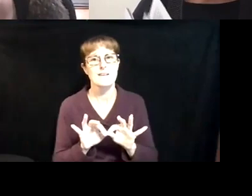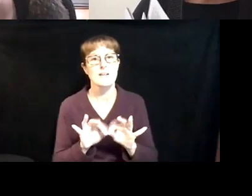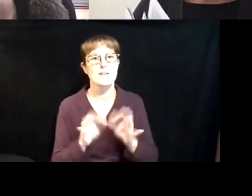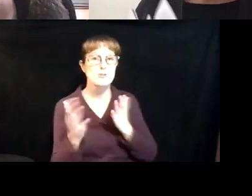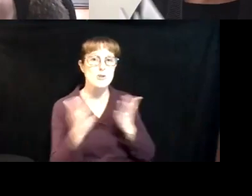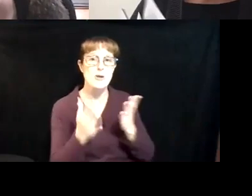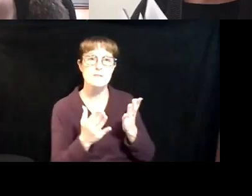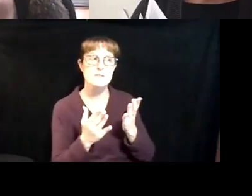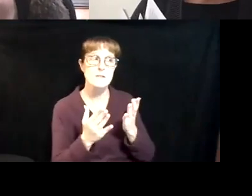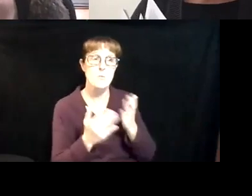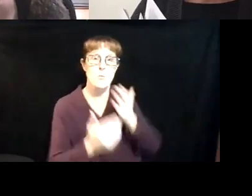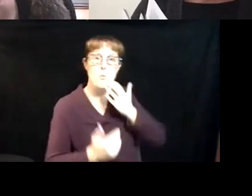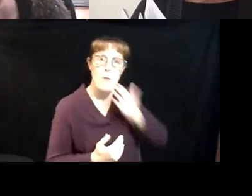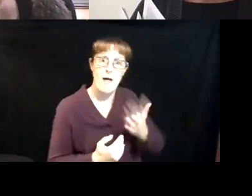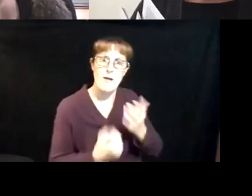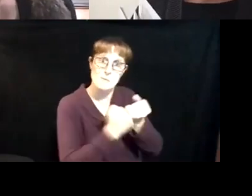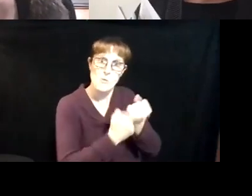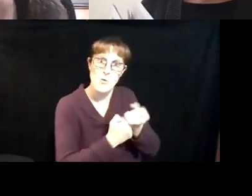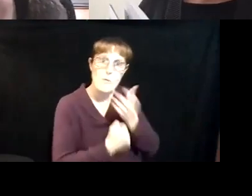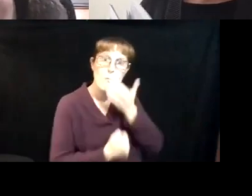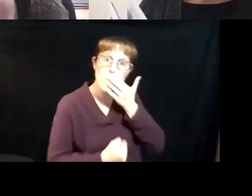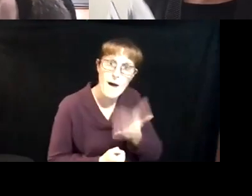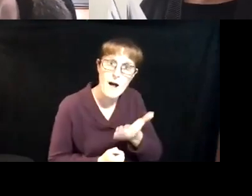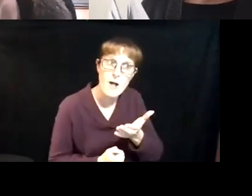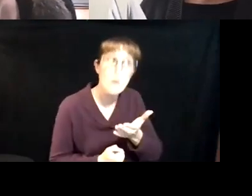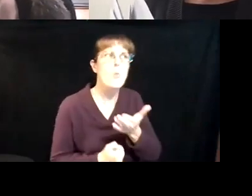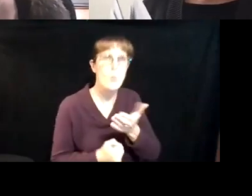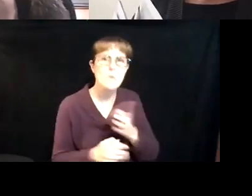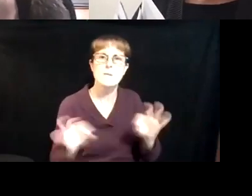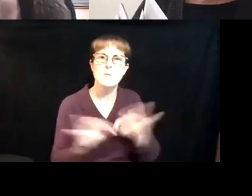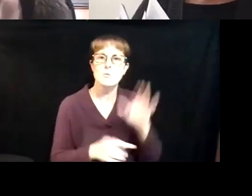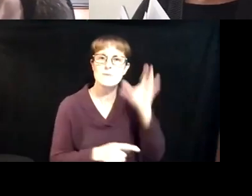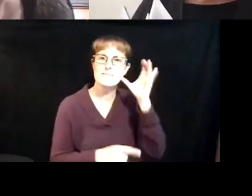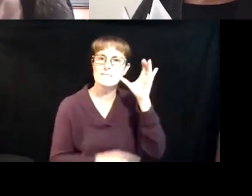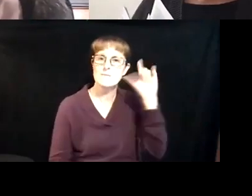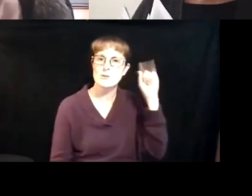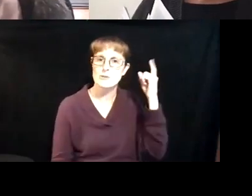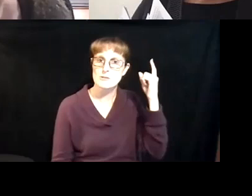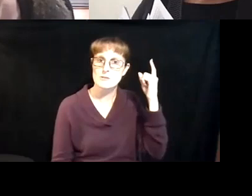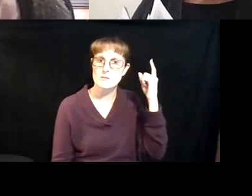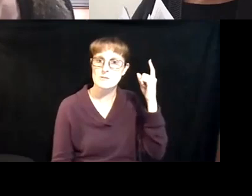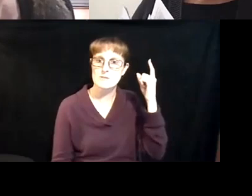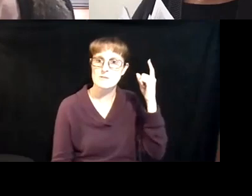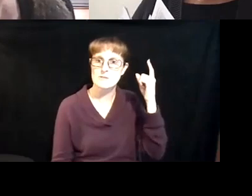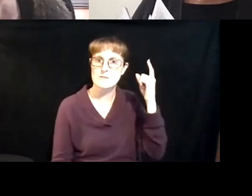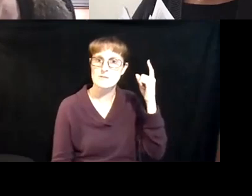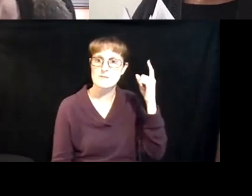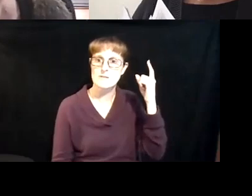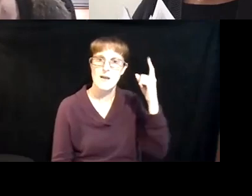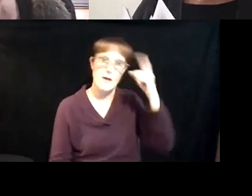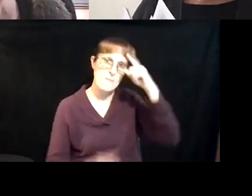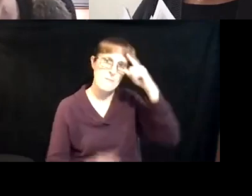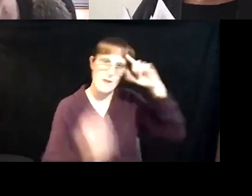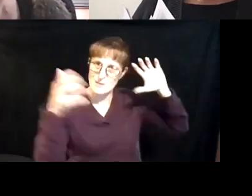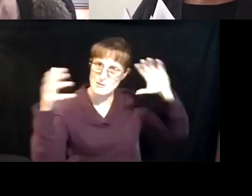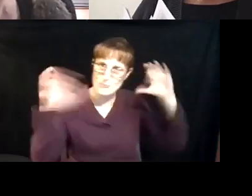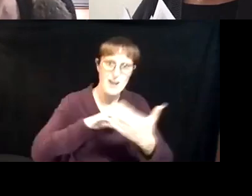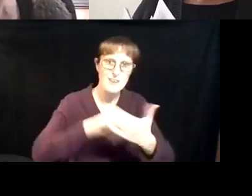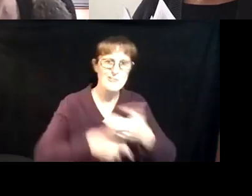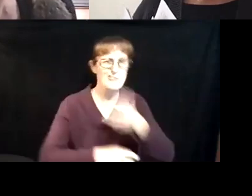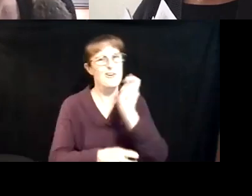It is a hard leap for service systems to make that really haven't functioned that way.